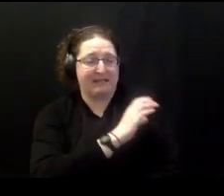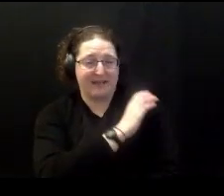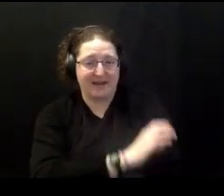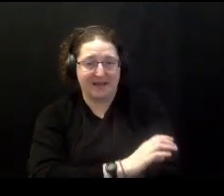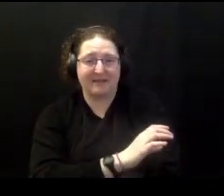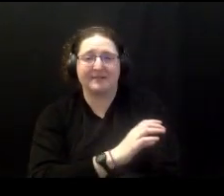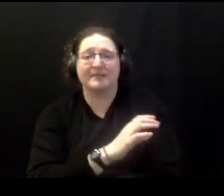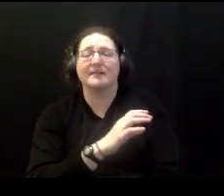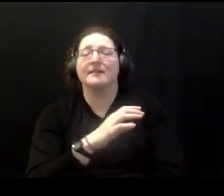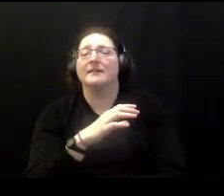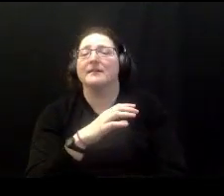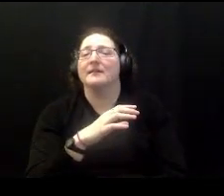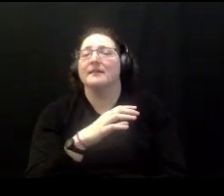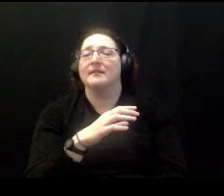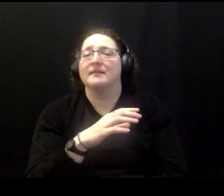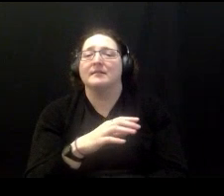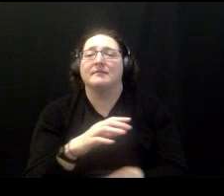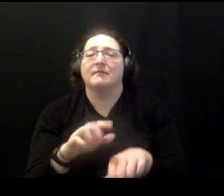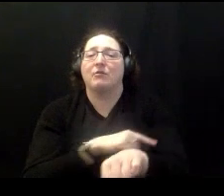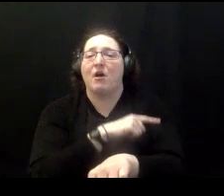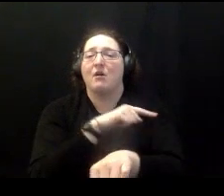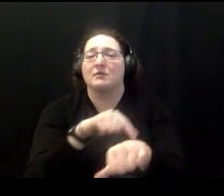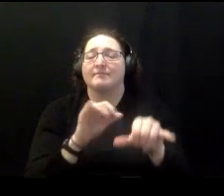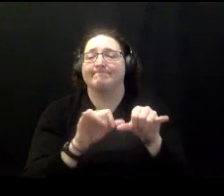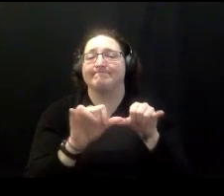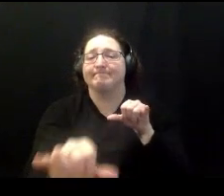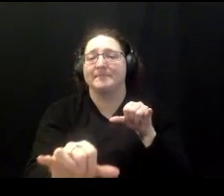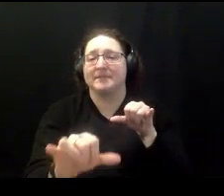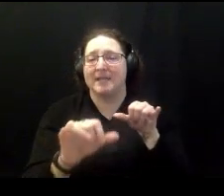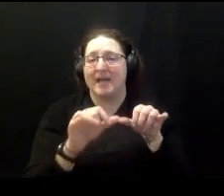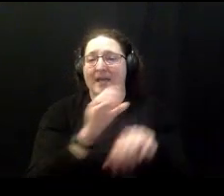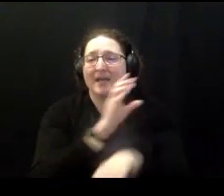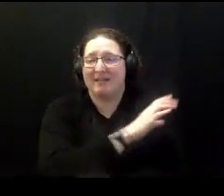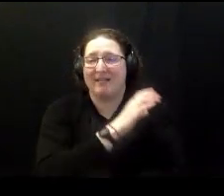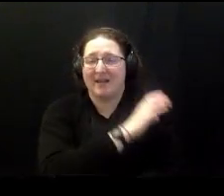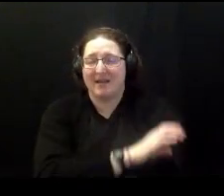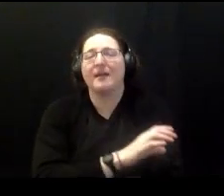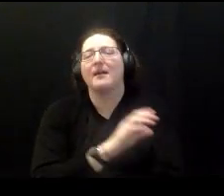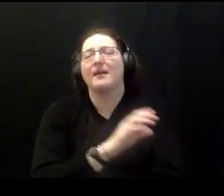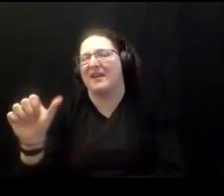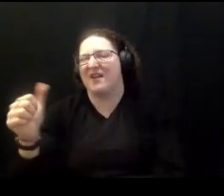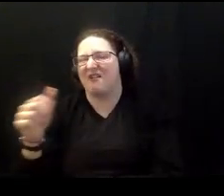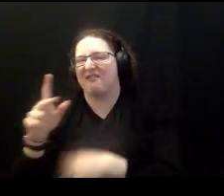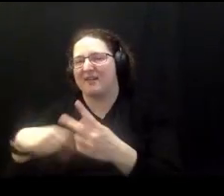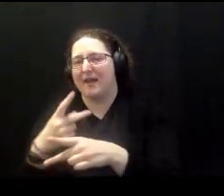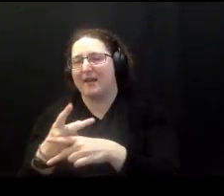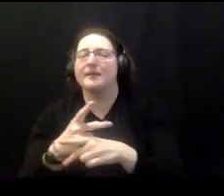and a wide range of other healthcare facility types, but also emergency medical services,